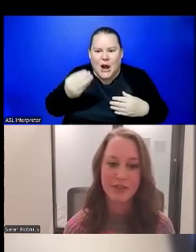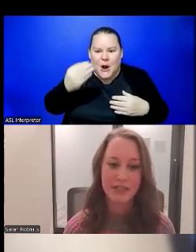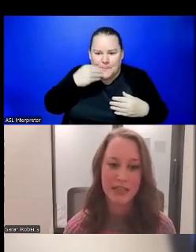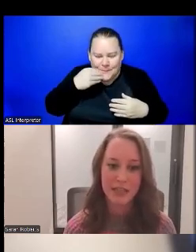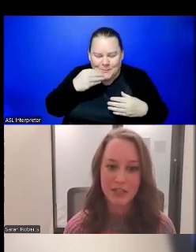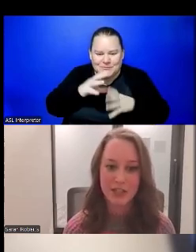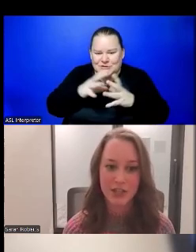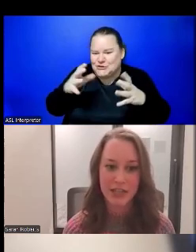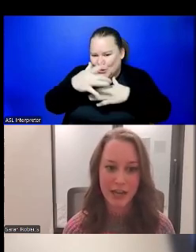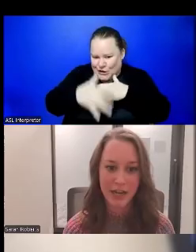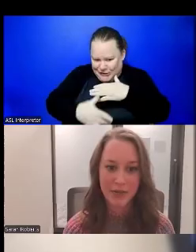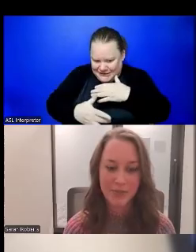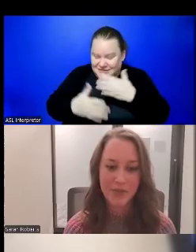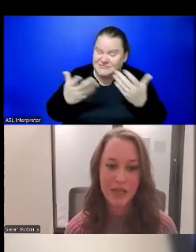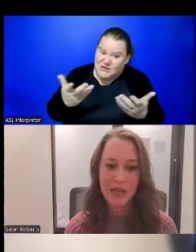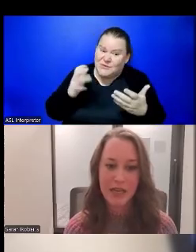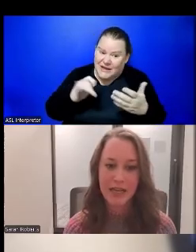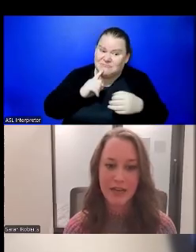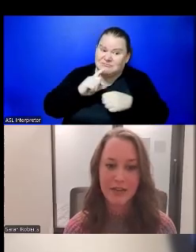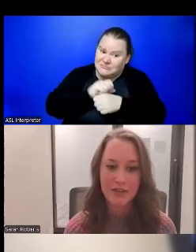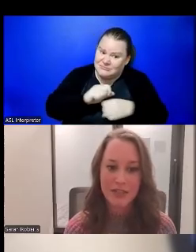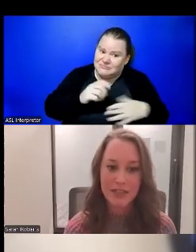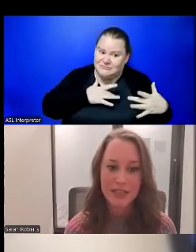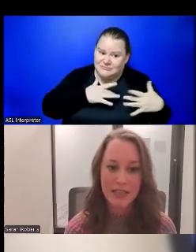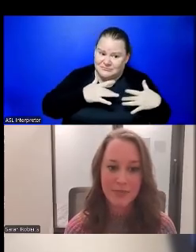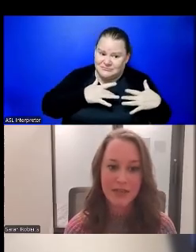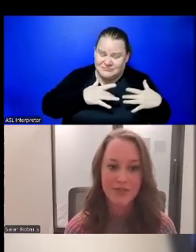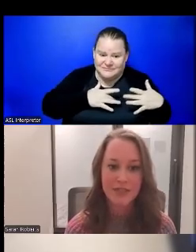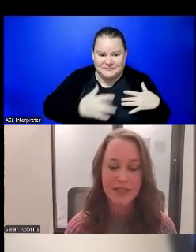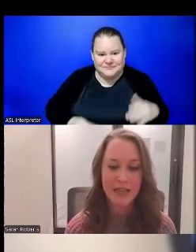definitely a concern there. It allows us to keep the infant